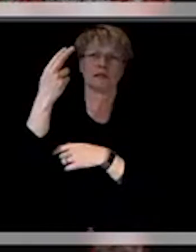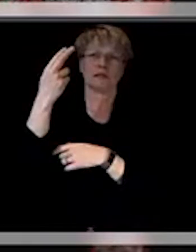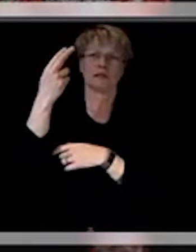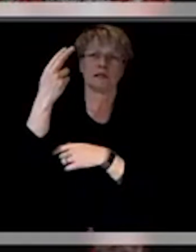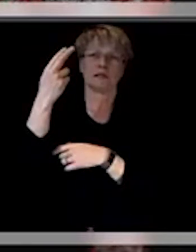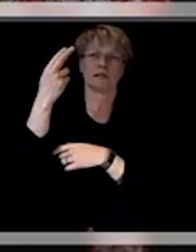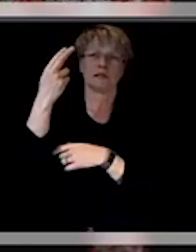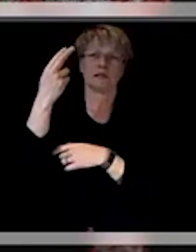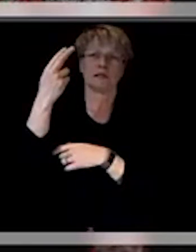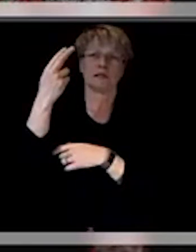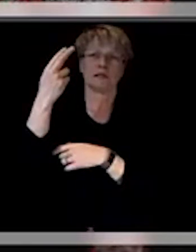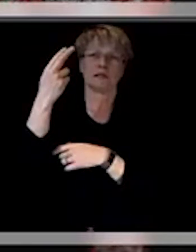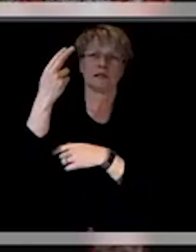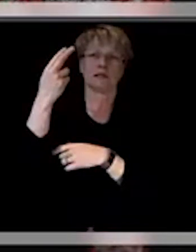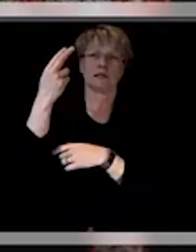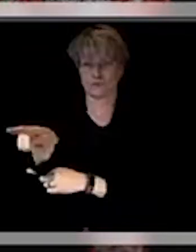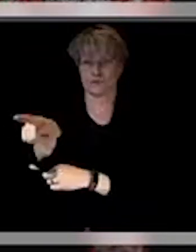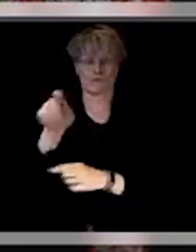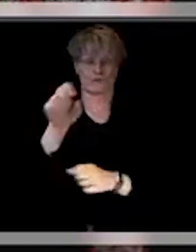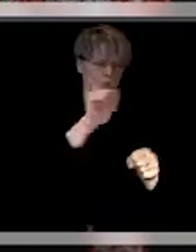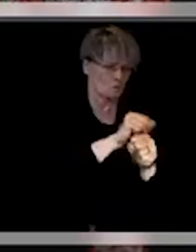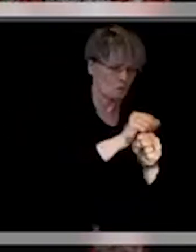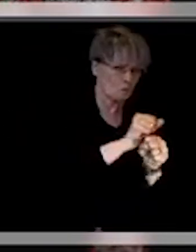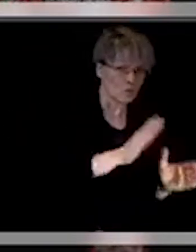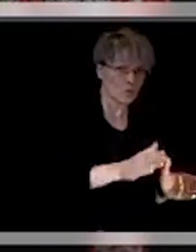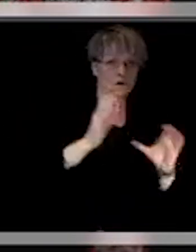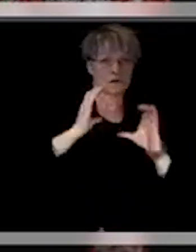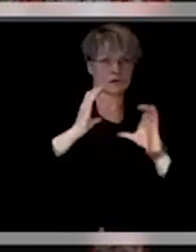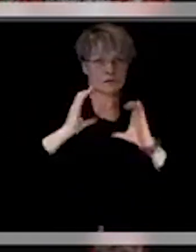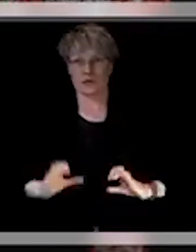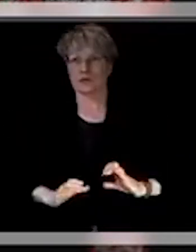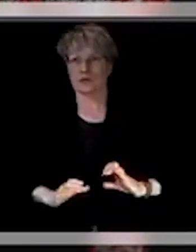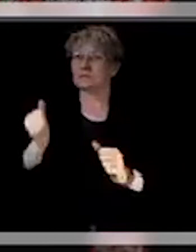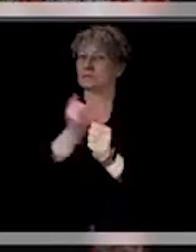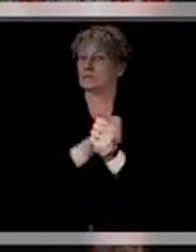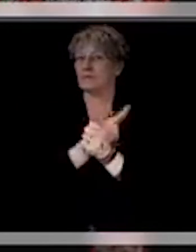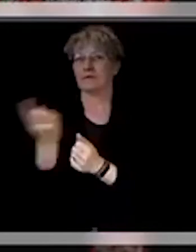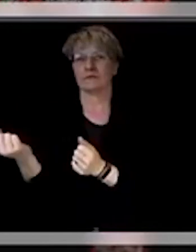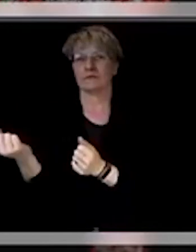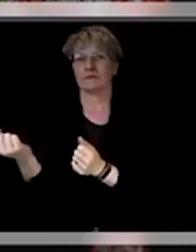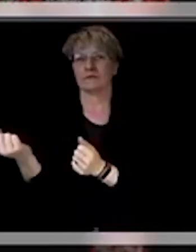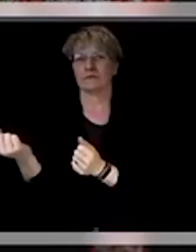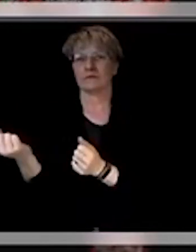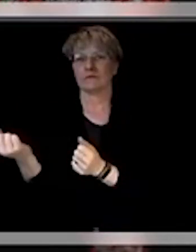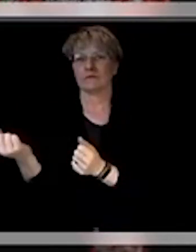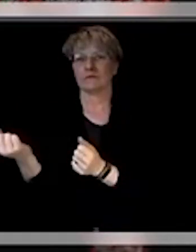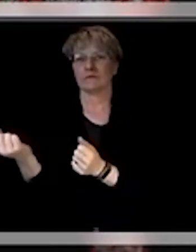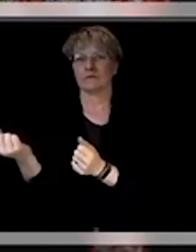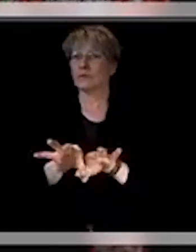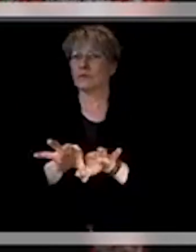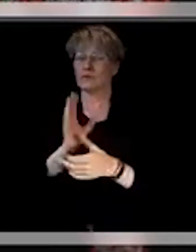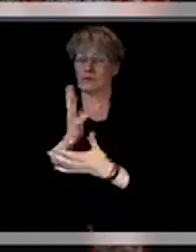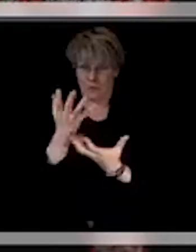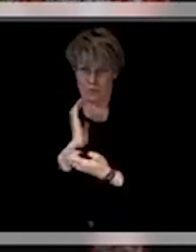customers and that's really important. We want our businesses and other sectors to thrive